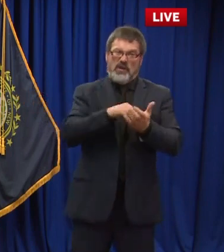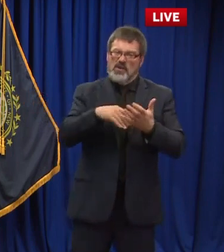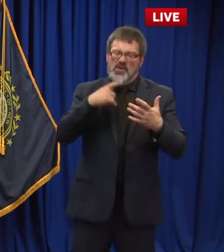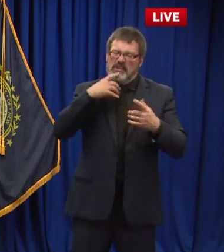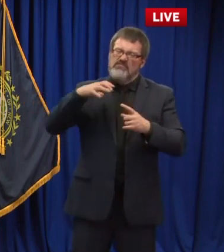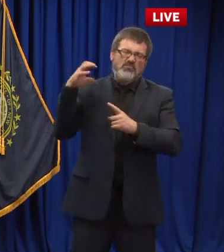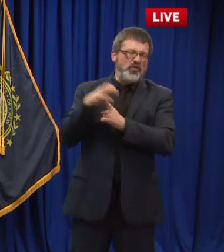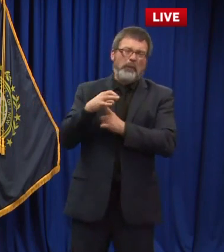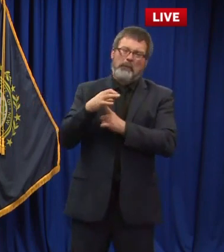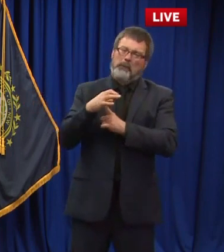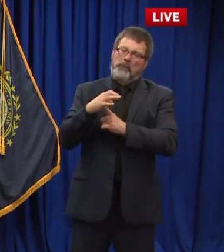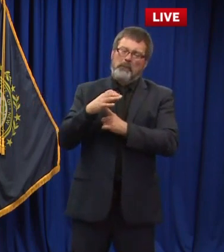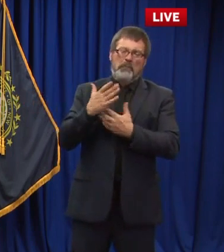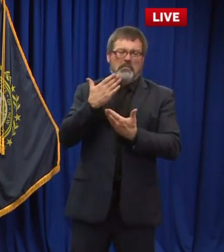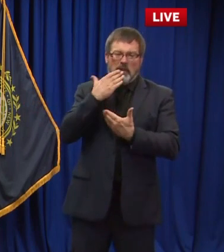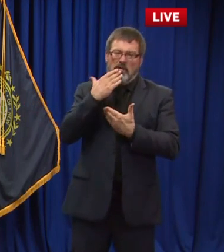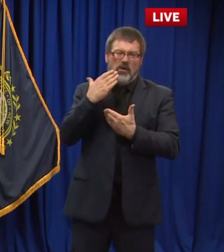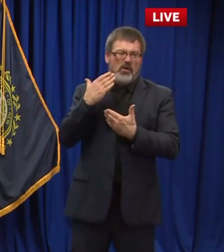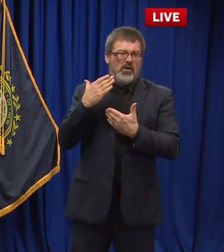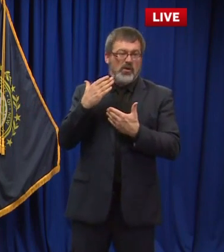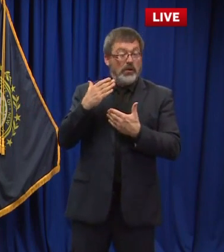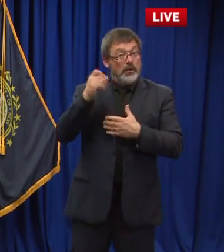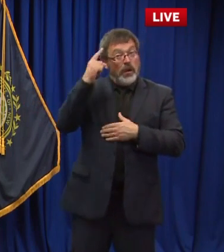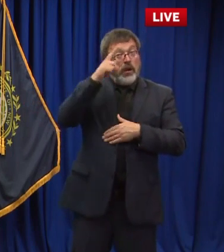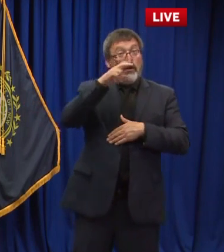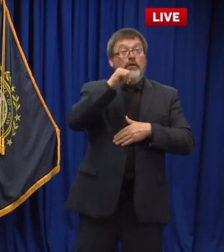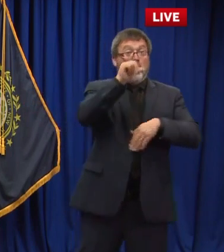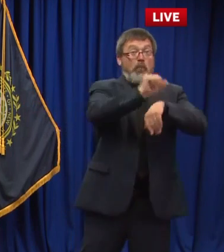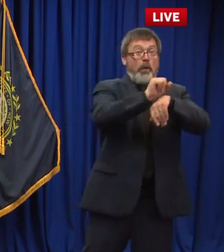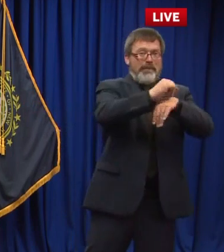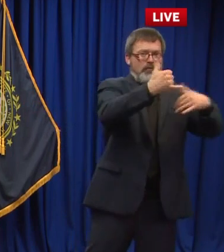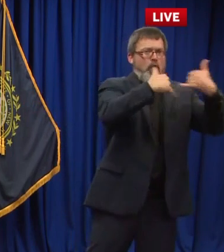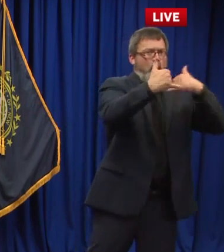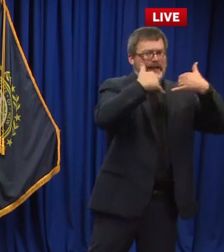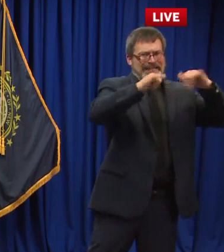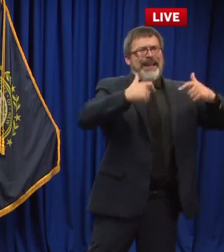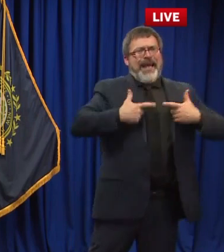COUNTLESS AND COUNTLESS HOURS. THEY DID A PHENOMENAL JOB.